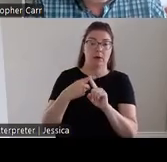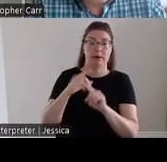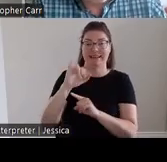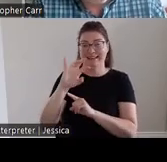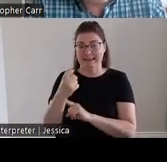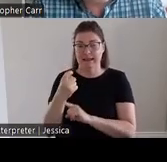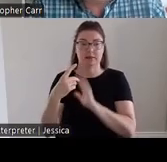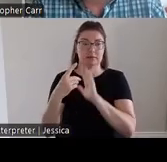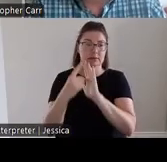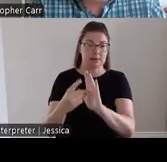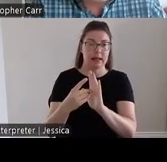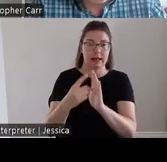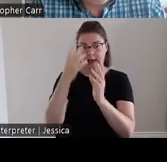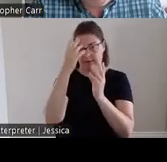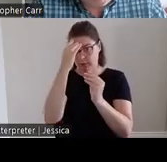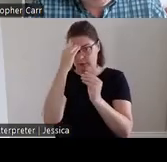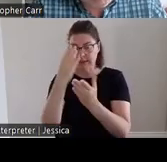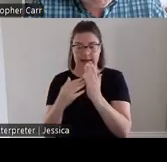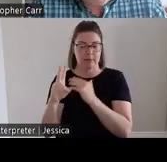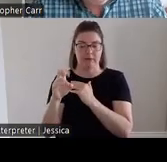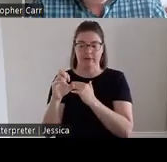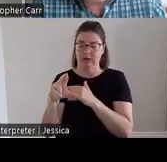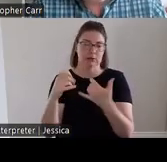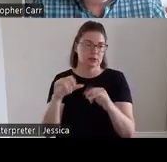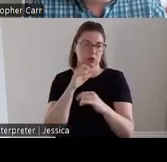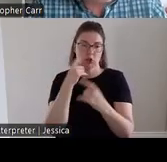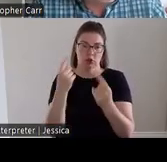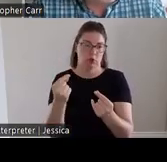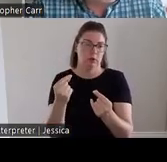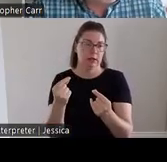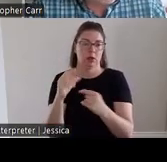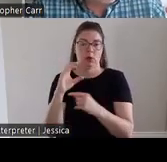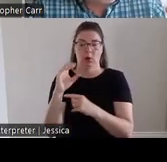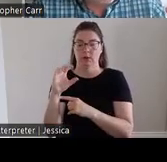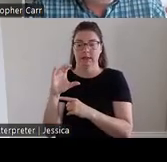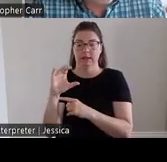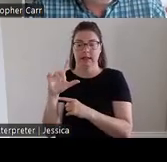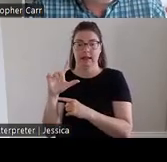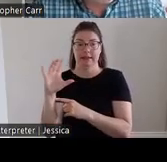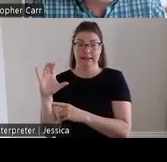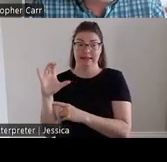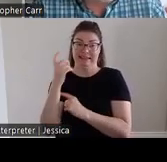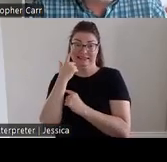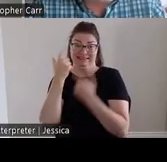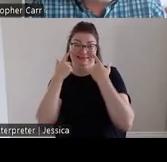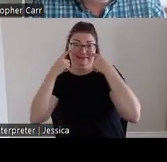Some vendors are still not doing this. And OCLC has only just announced their project, their plans to, to do this.